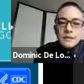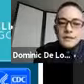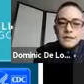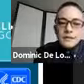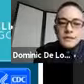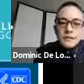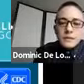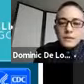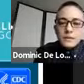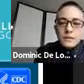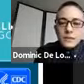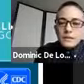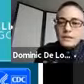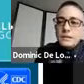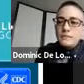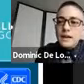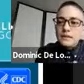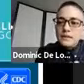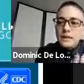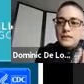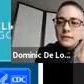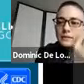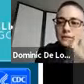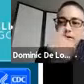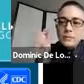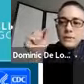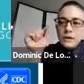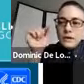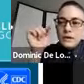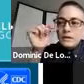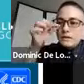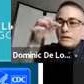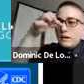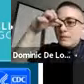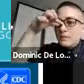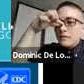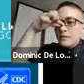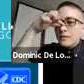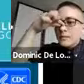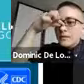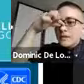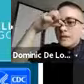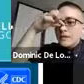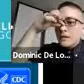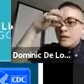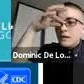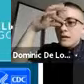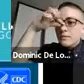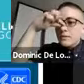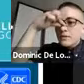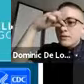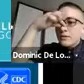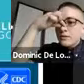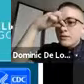So for example, some masks have a little metal bar on top of the nose bridge, be sure to